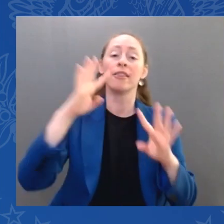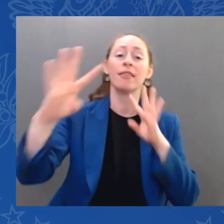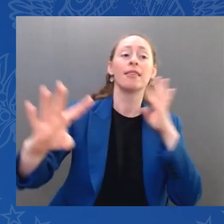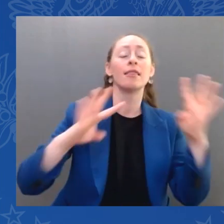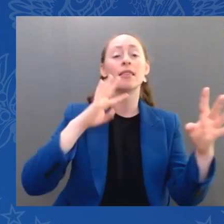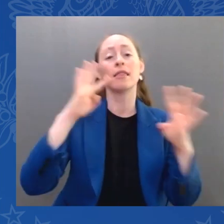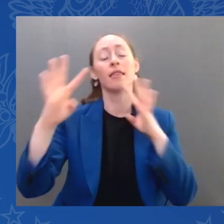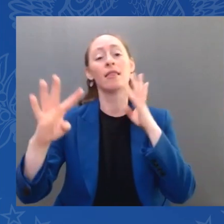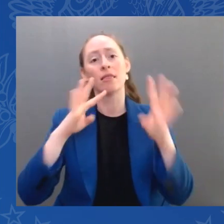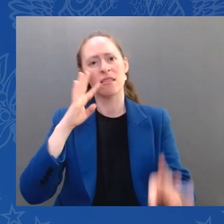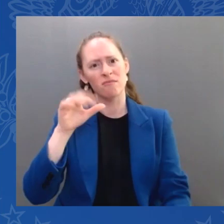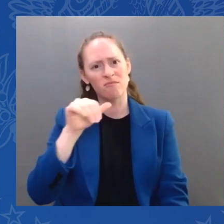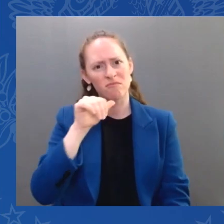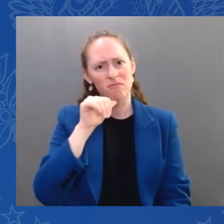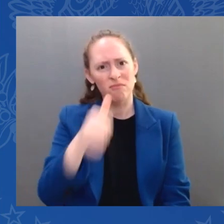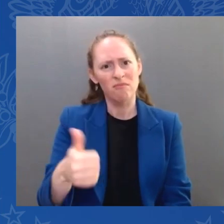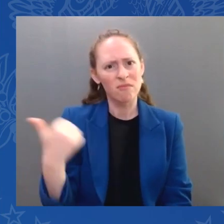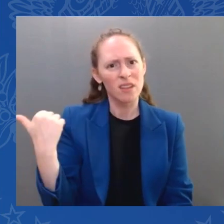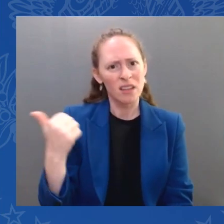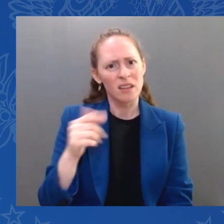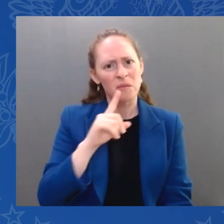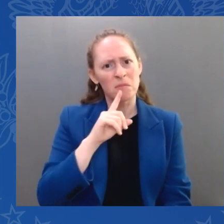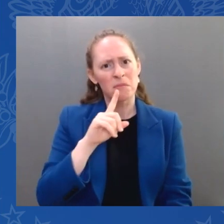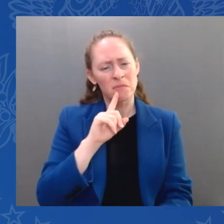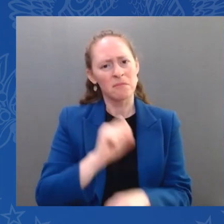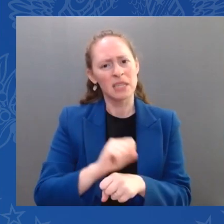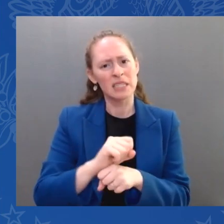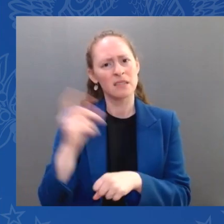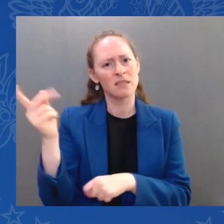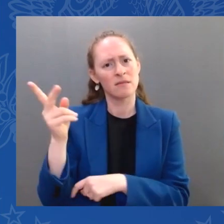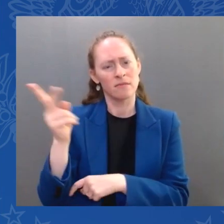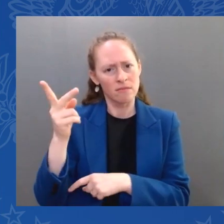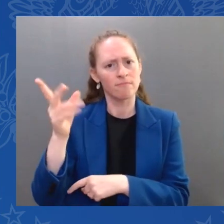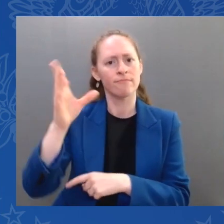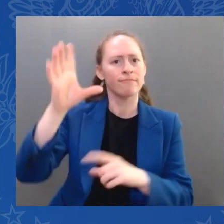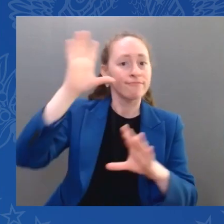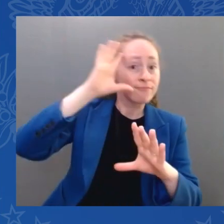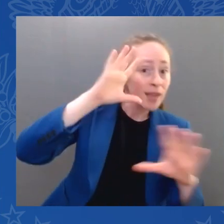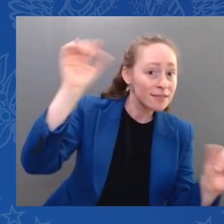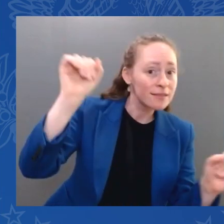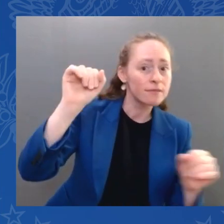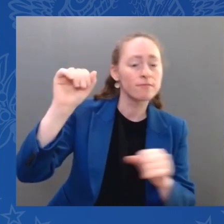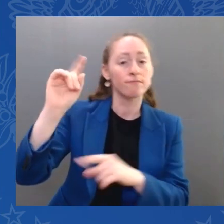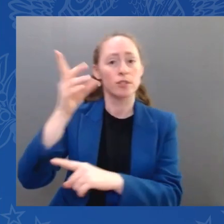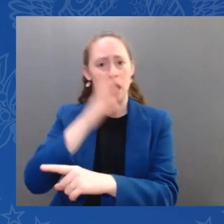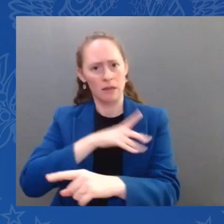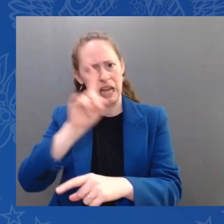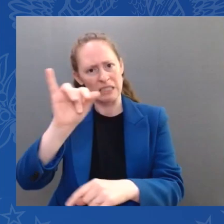and they put their arms around us and promised to not only see that our immediate needs were met,